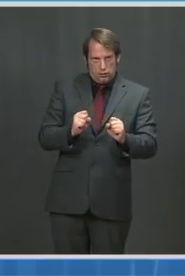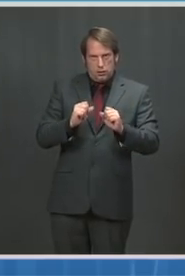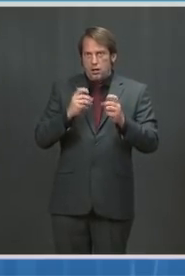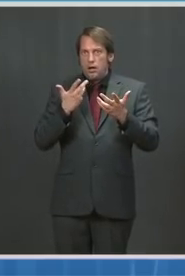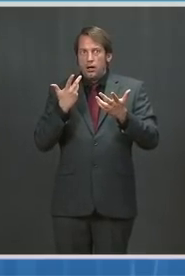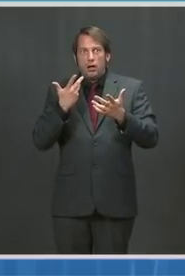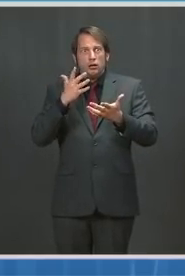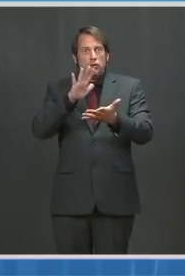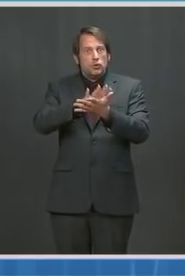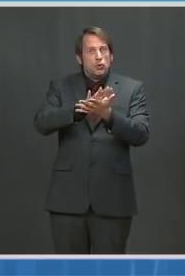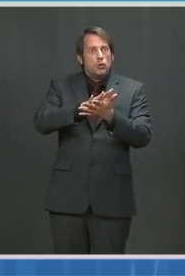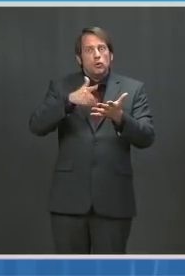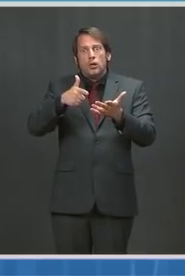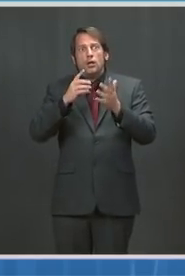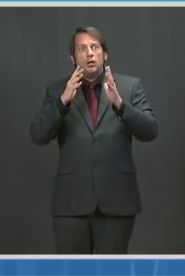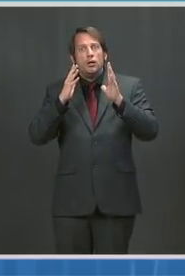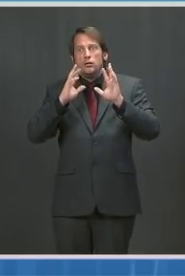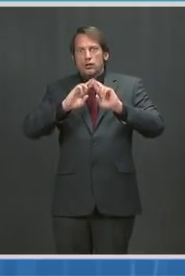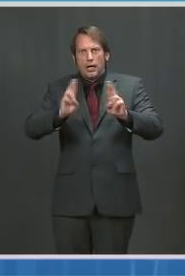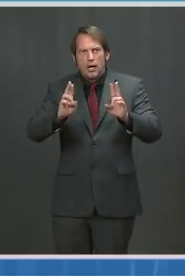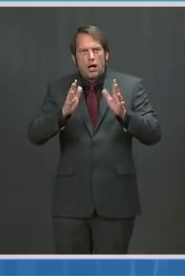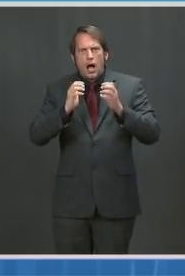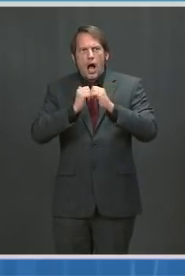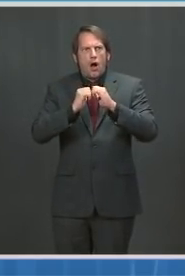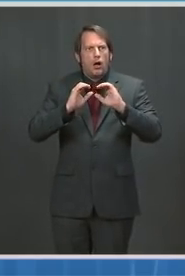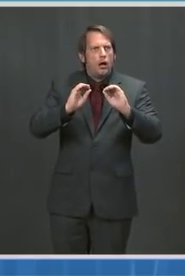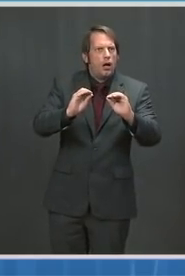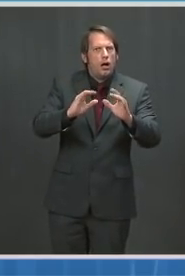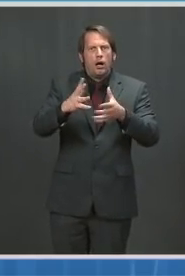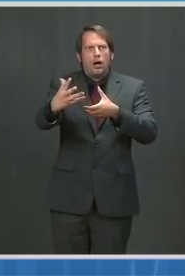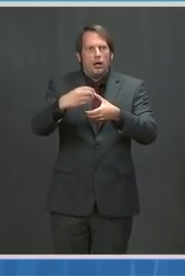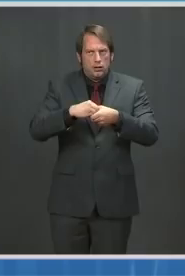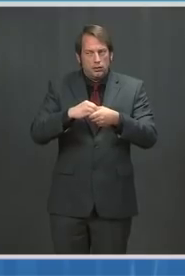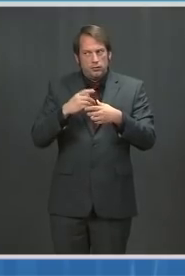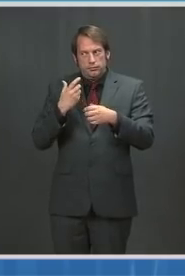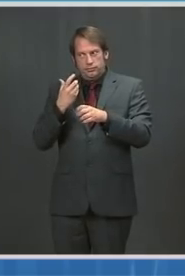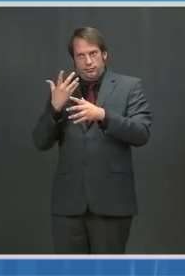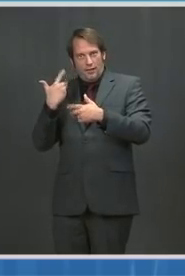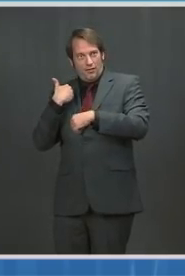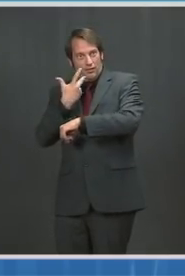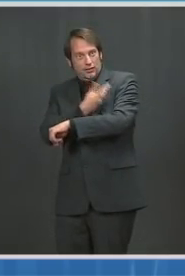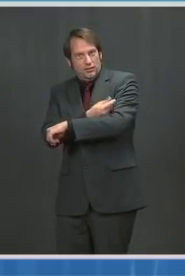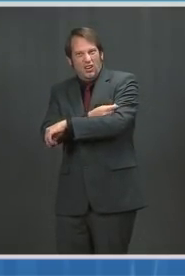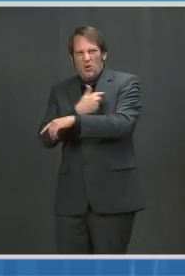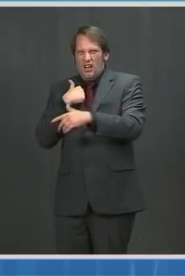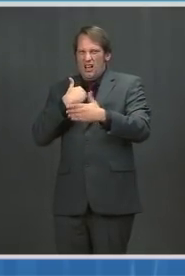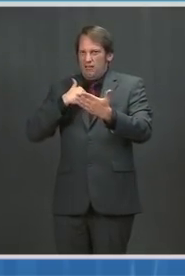was rolled out in the month of March, and it worked. As the President announced yesterday and Andy reiterated: